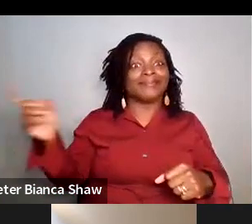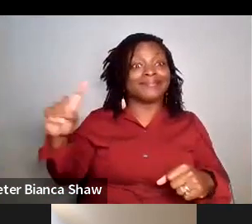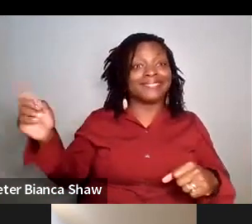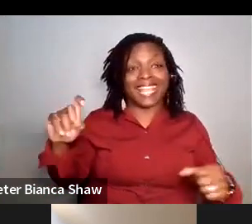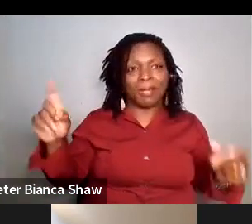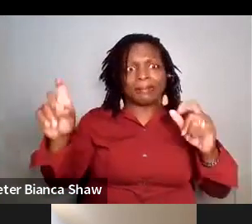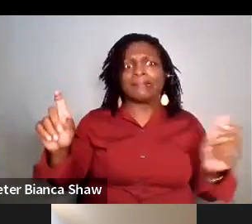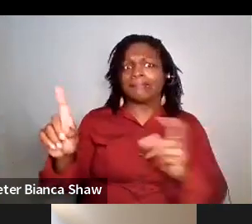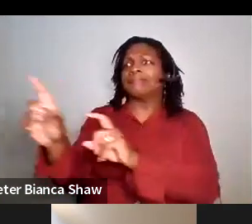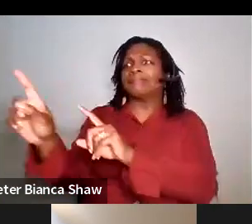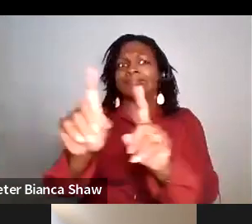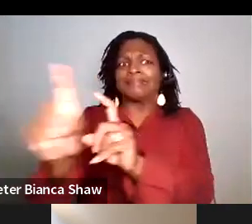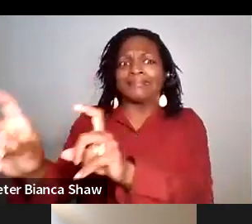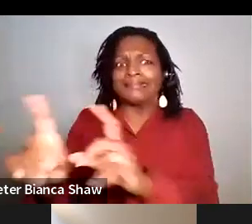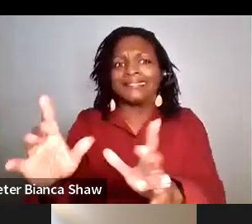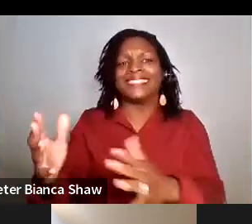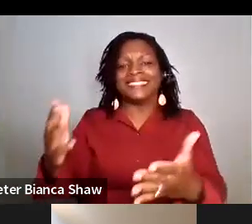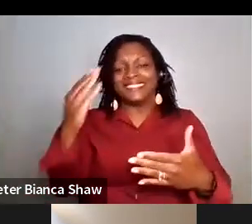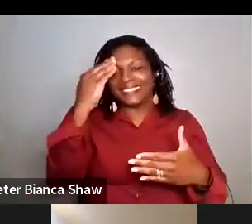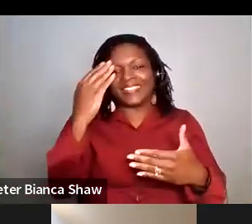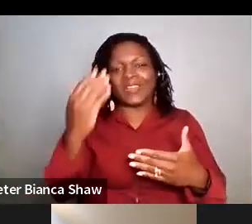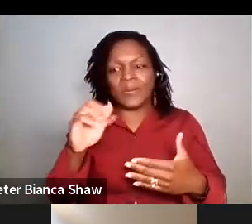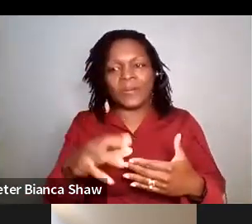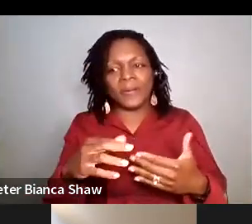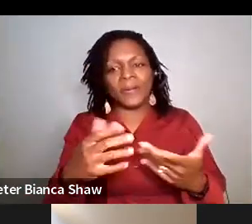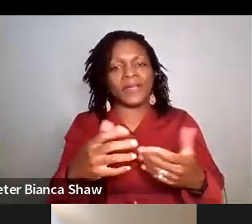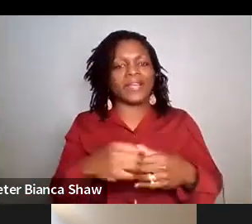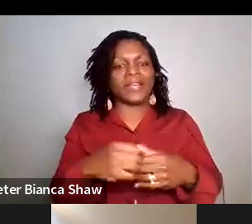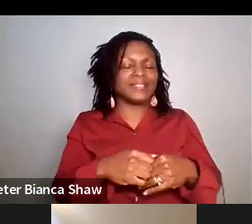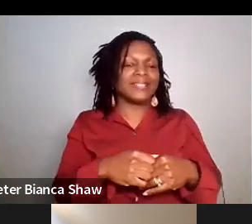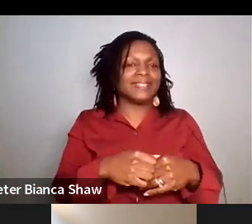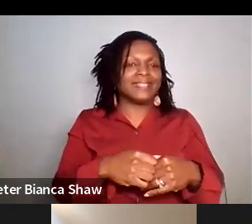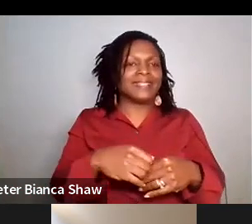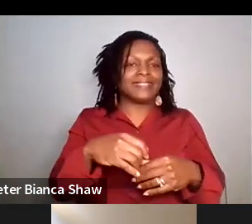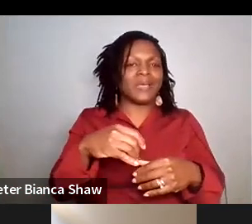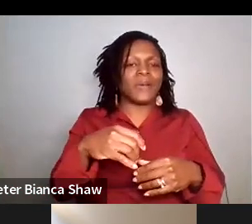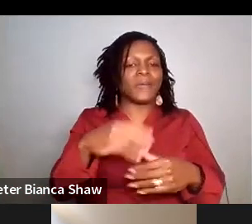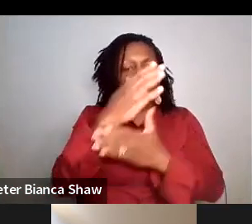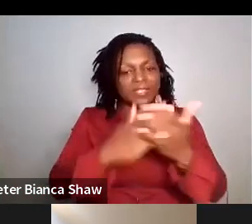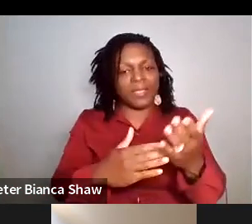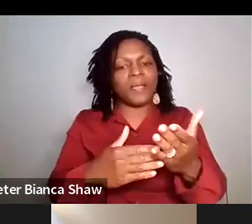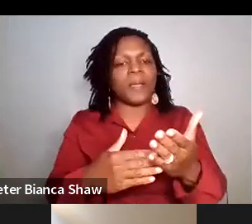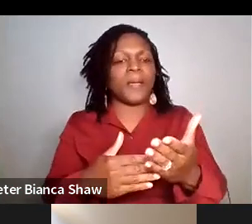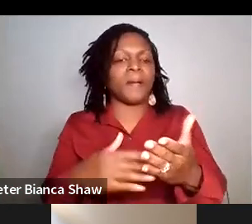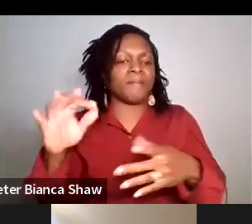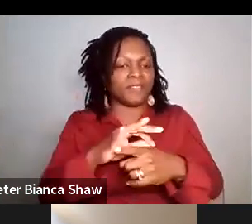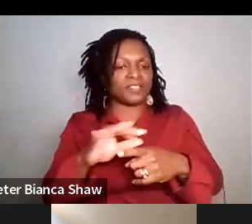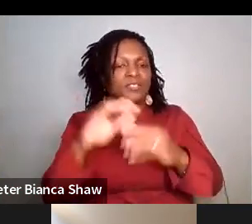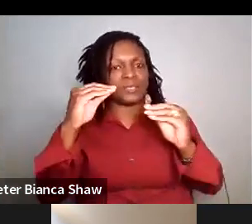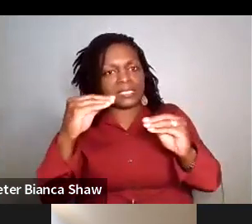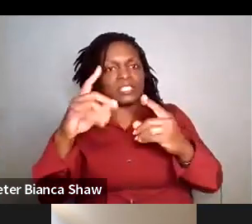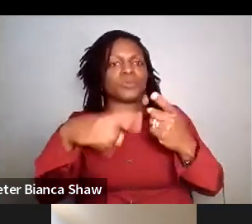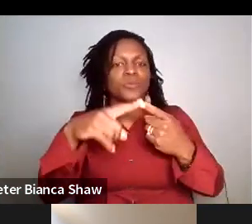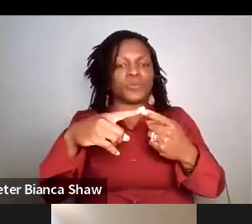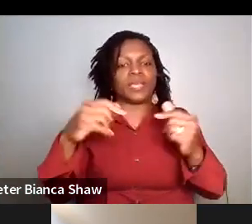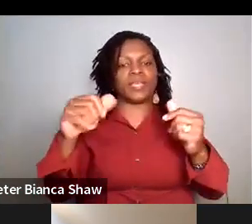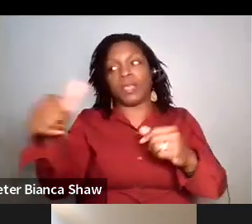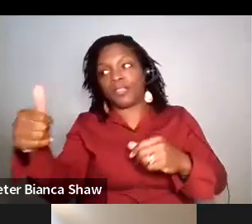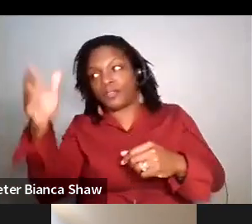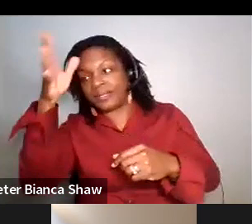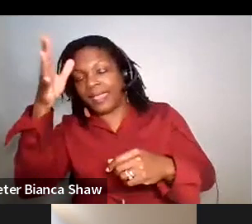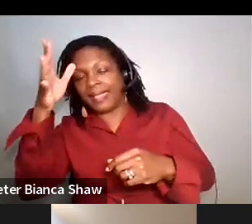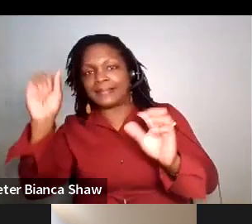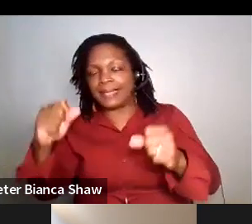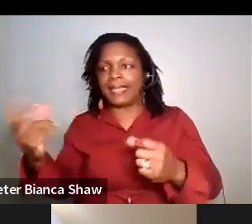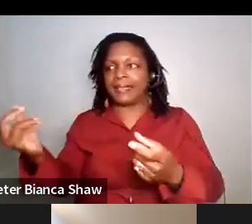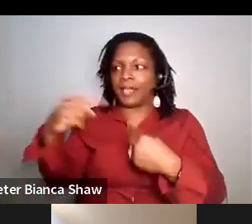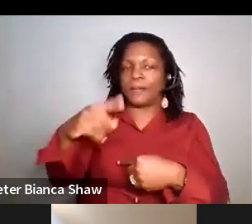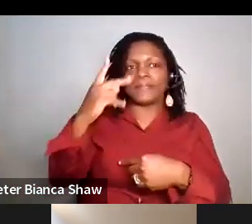something like that. So I think that there's functional teachings that go on when my friends or other dads are able to come a witness how my wife.